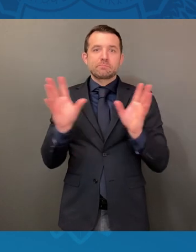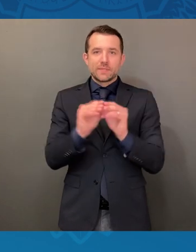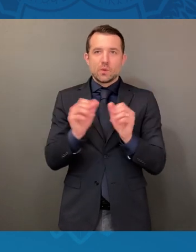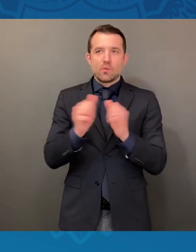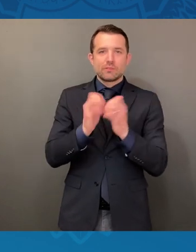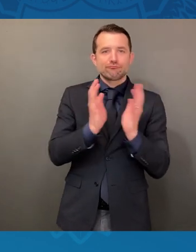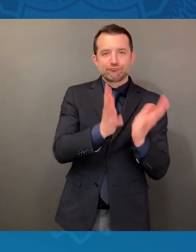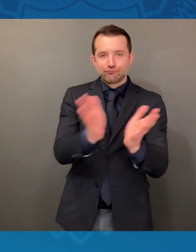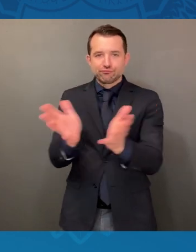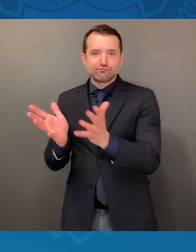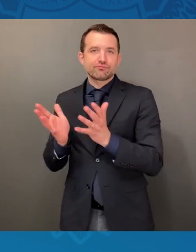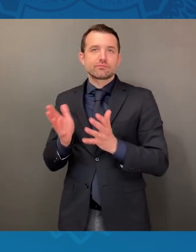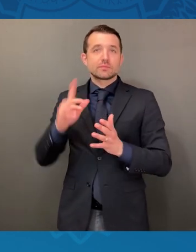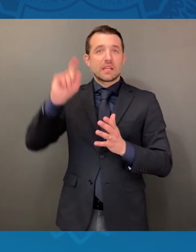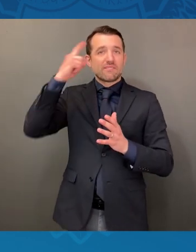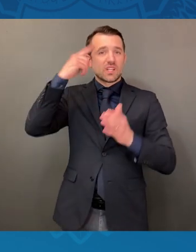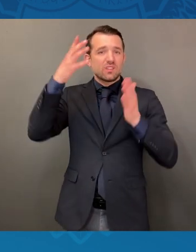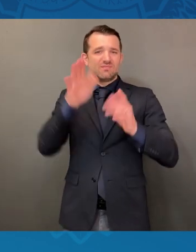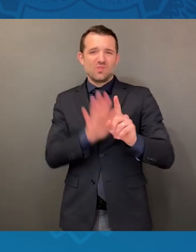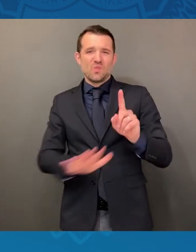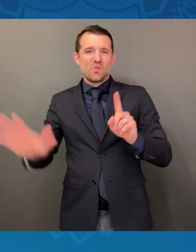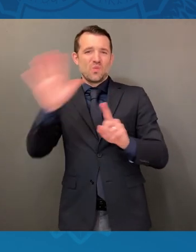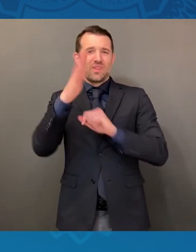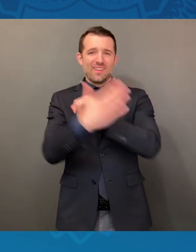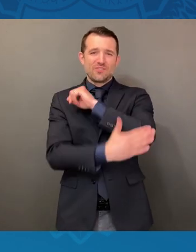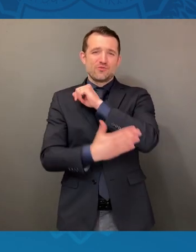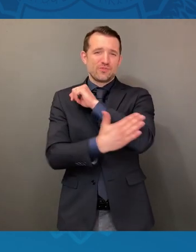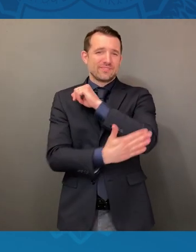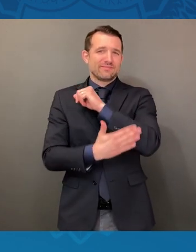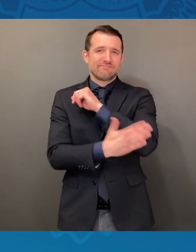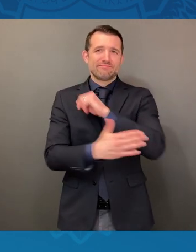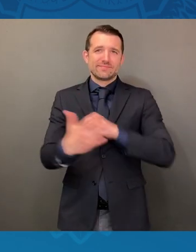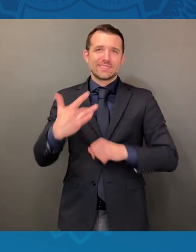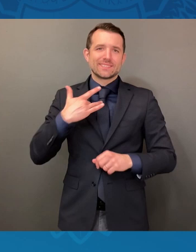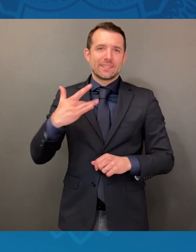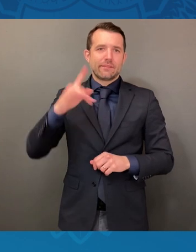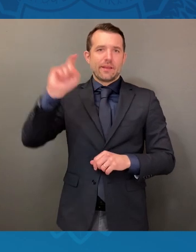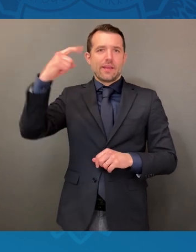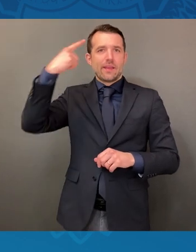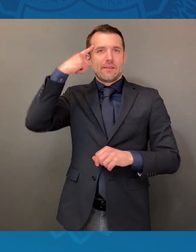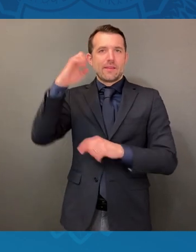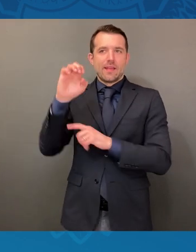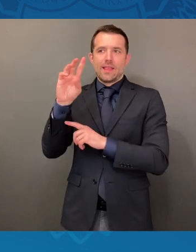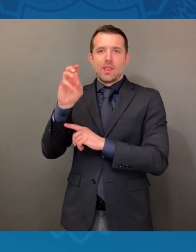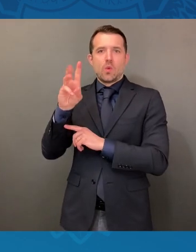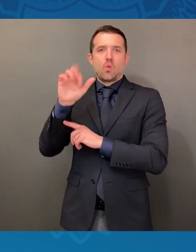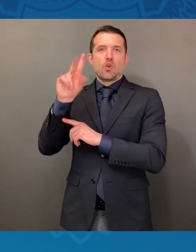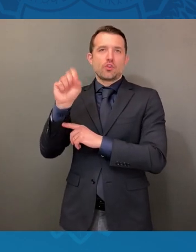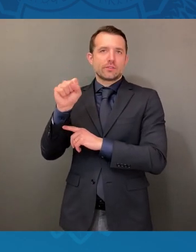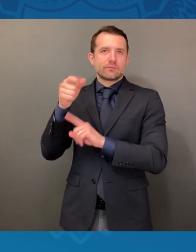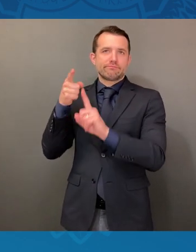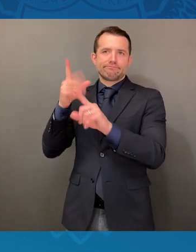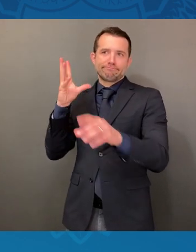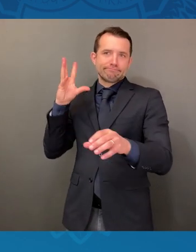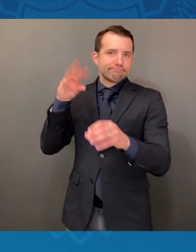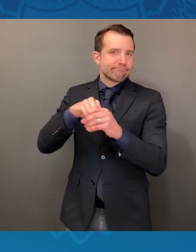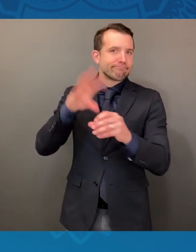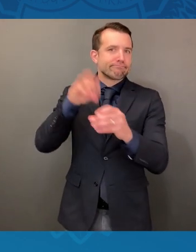And Governor Edwards was always front and center as a leader among leaders talking about the needs of the people of Louisiana,